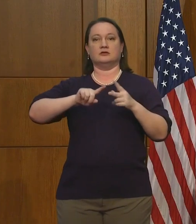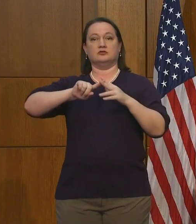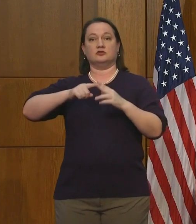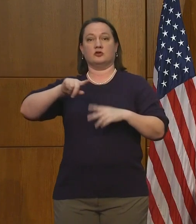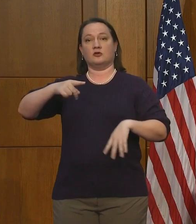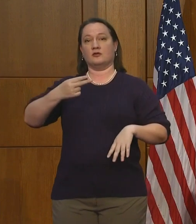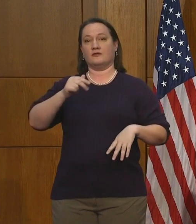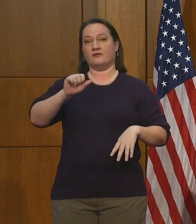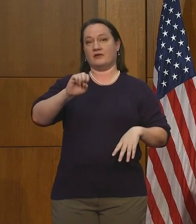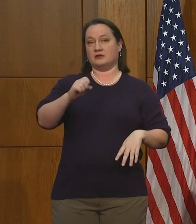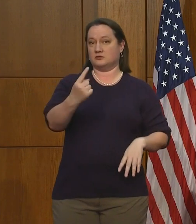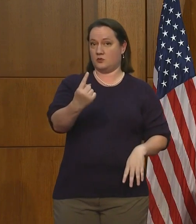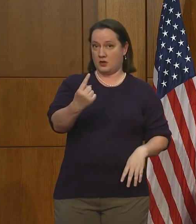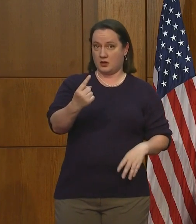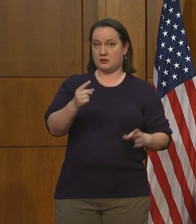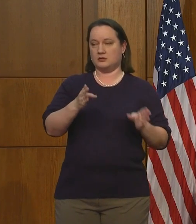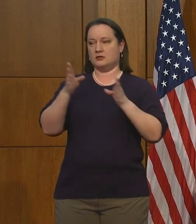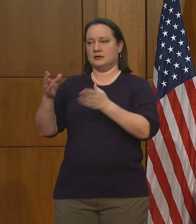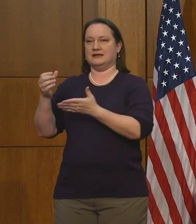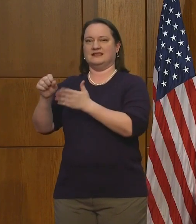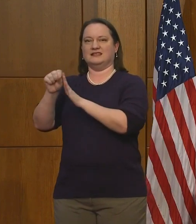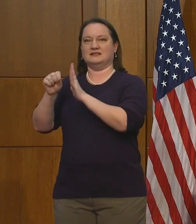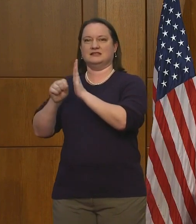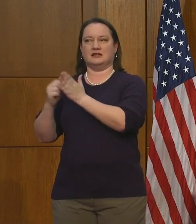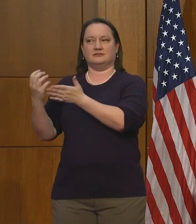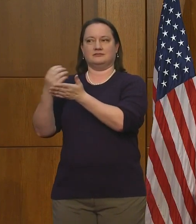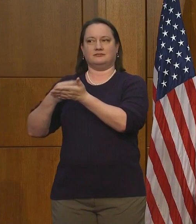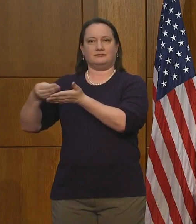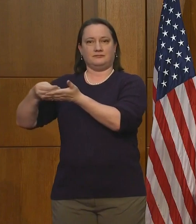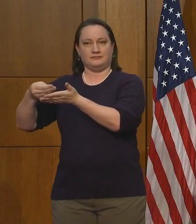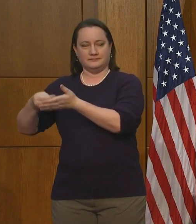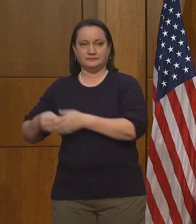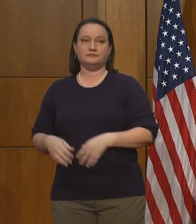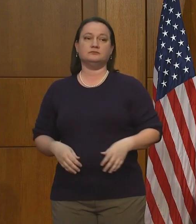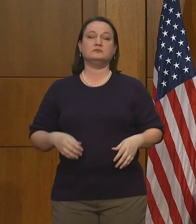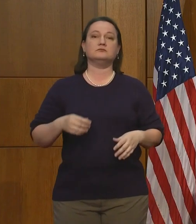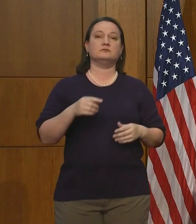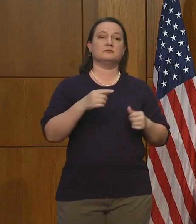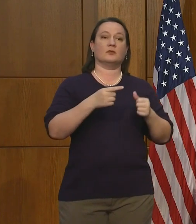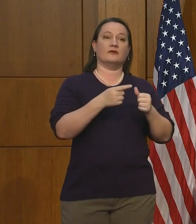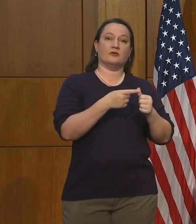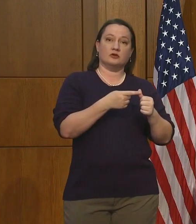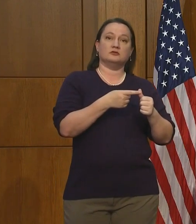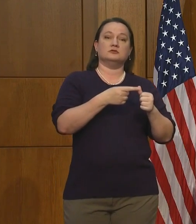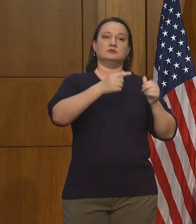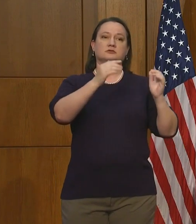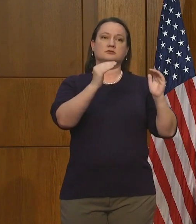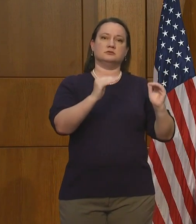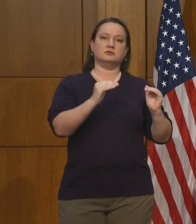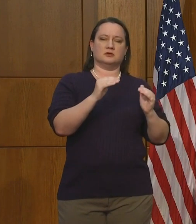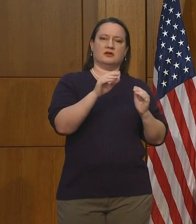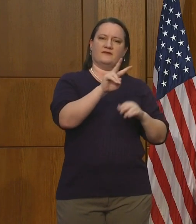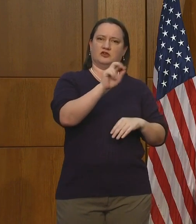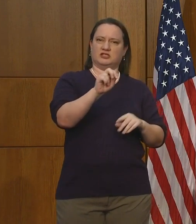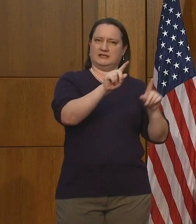TALK ABOUT TESTING ENTERING PHASE ONE AND STATE REVENUES.